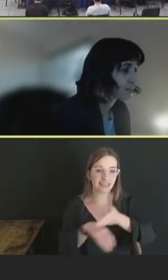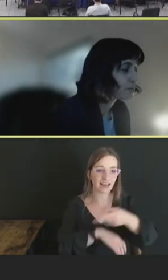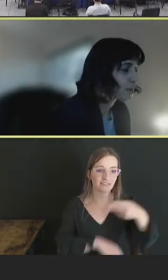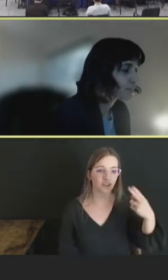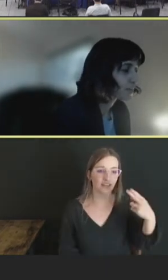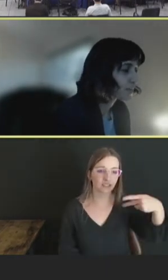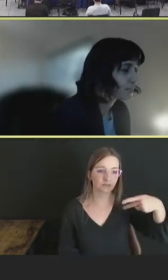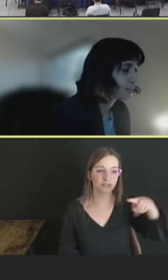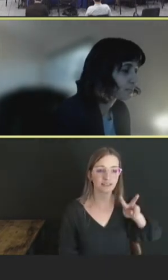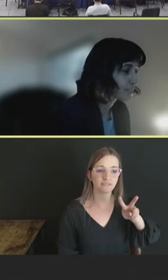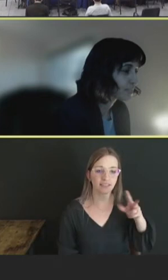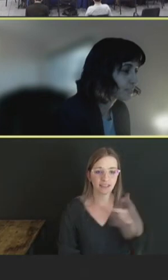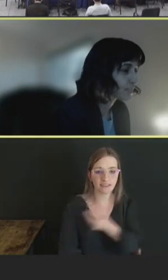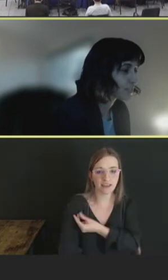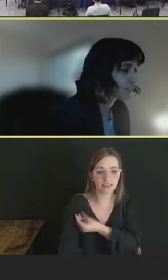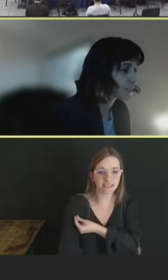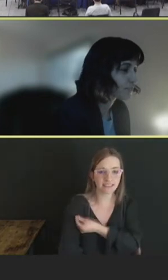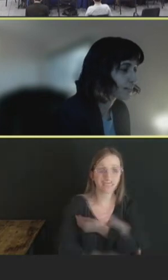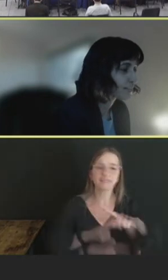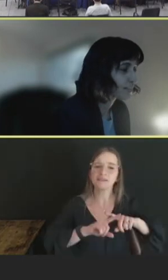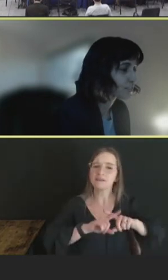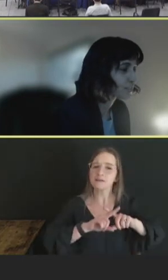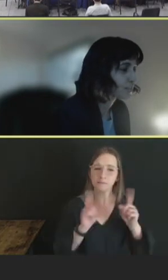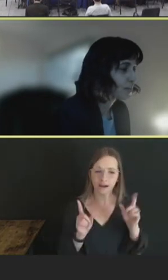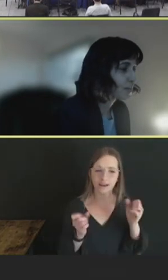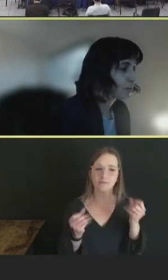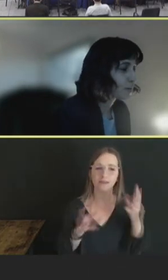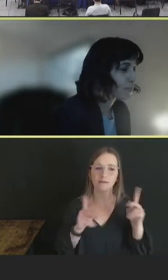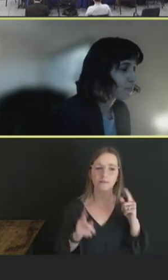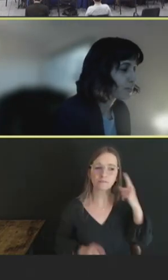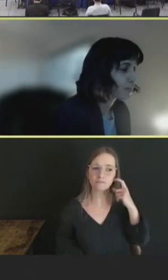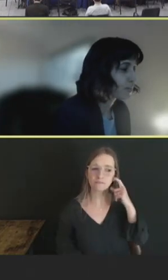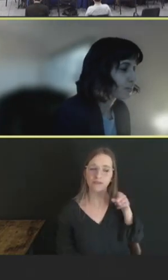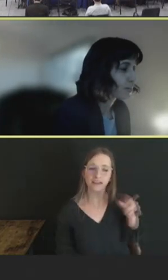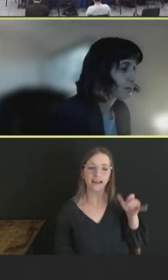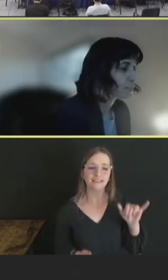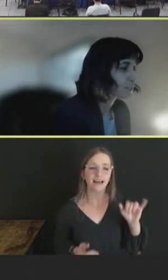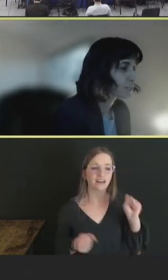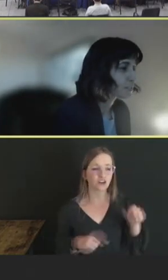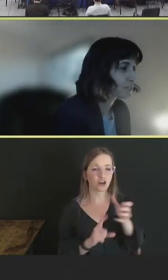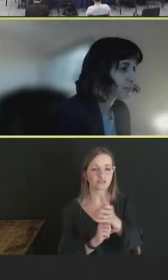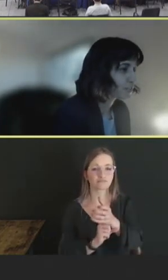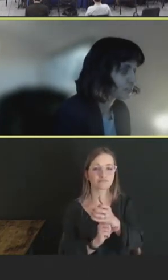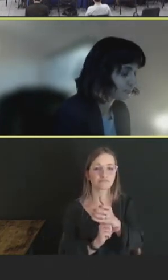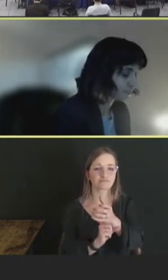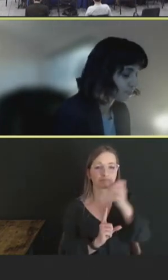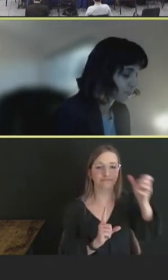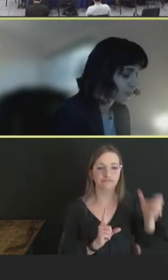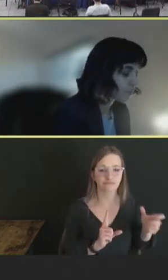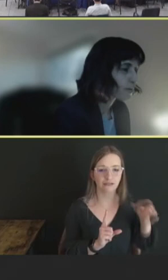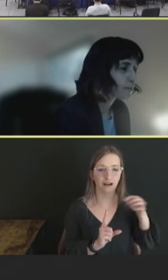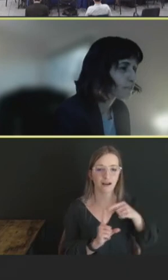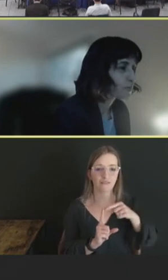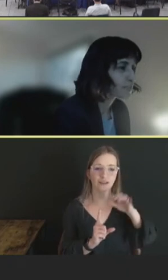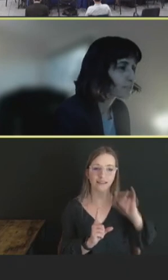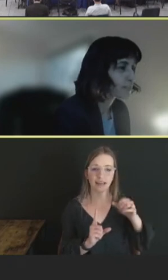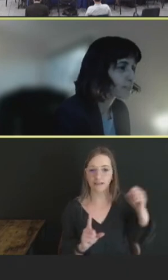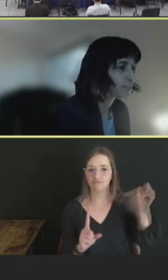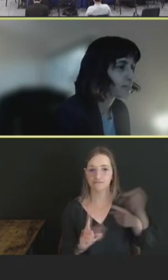an unmasking of an existing condition during vaccination rather than a causal association. For influenza vaccine,